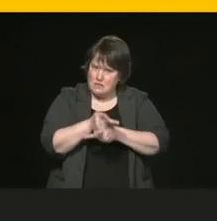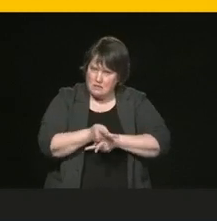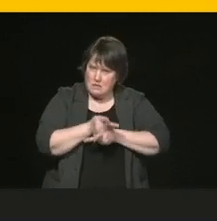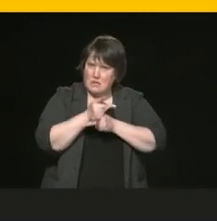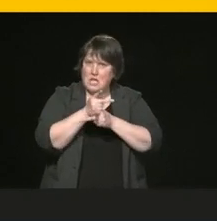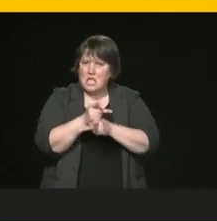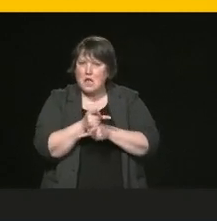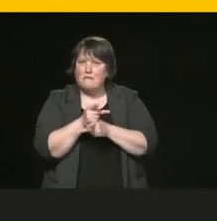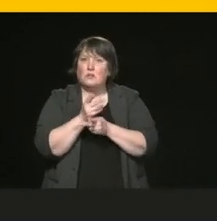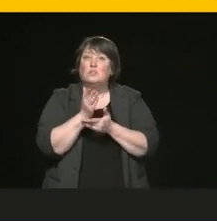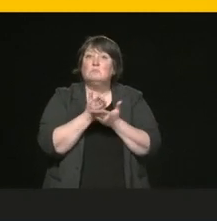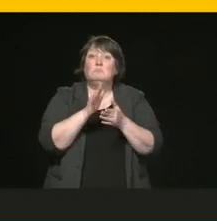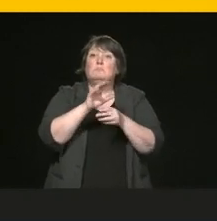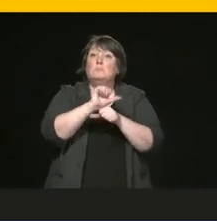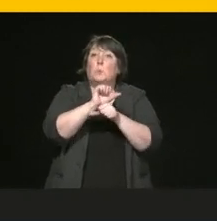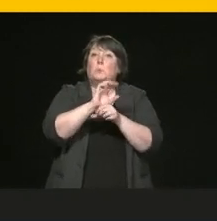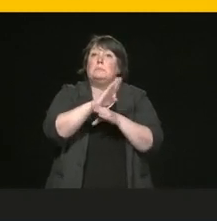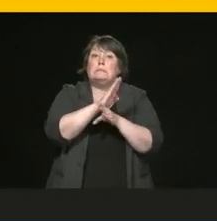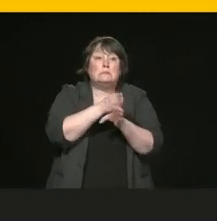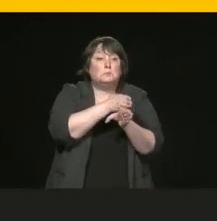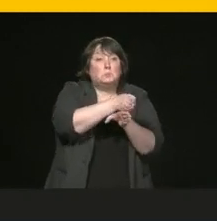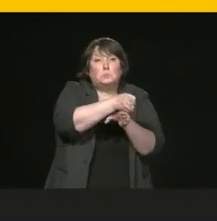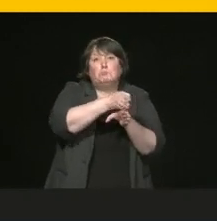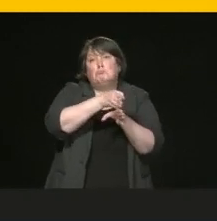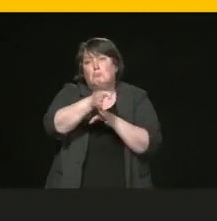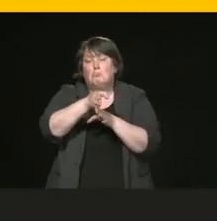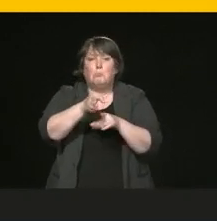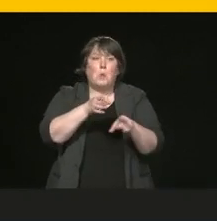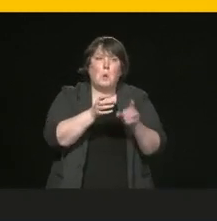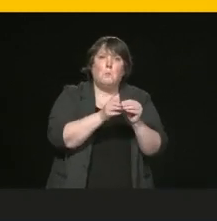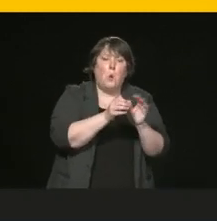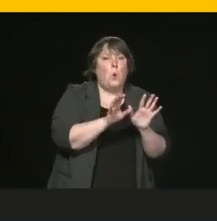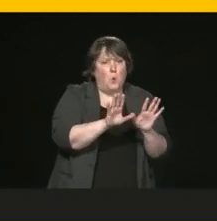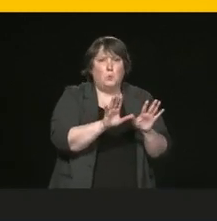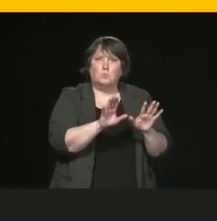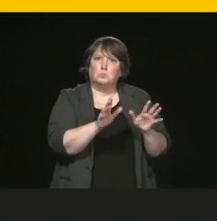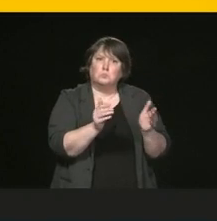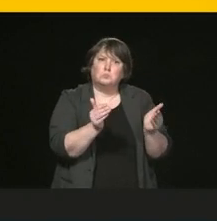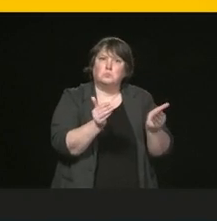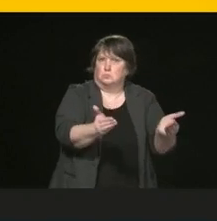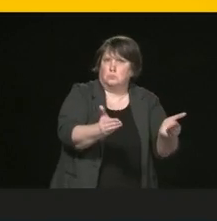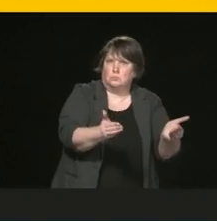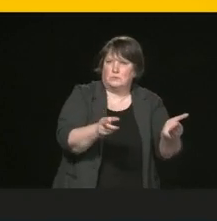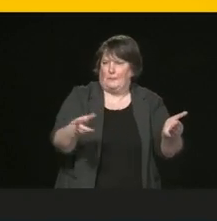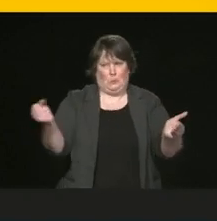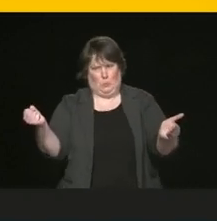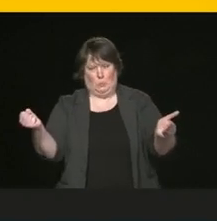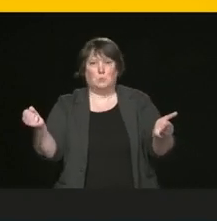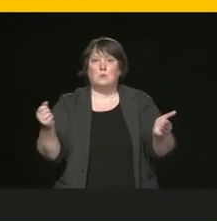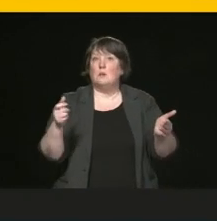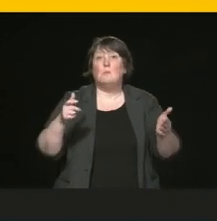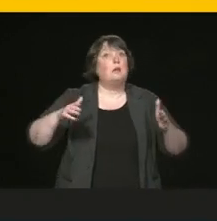VIRUS, WE CAN CAREFULLY REENGAGE IN CERTAIN SECTORS OF OUR ECONOMY IN LOOSENING UP THE